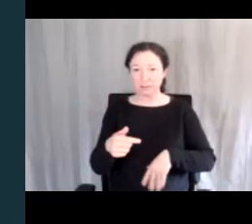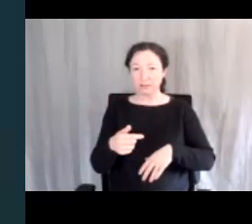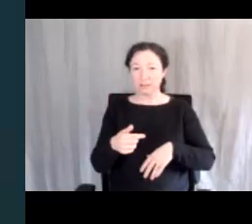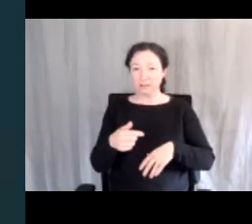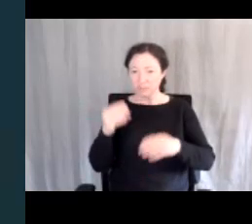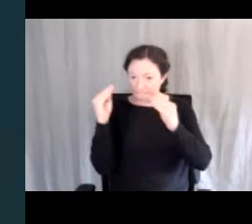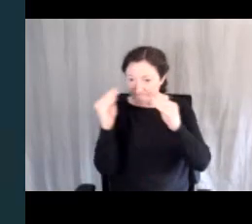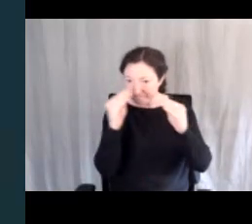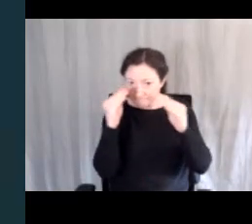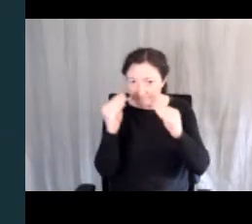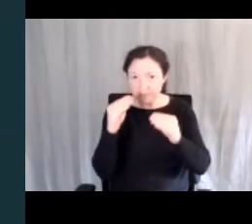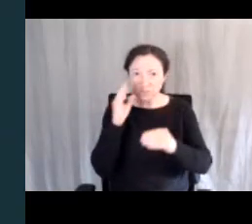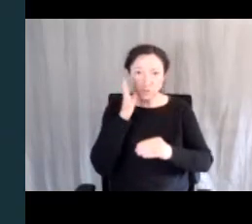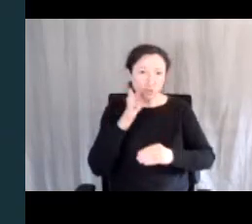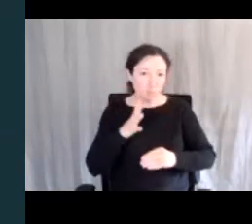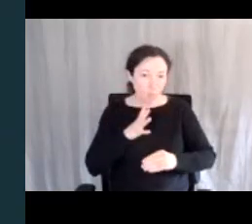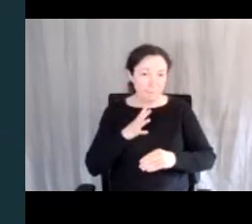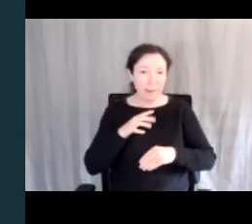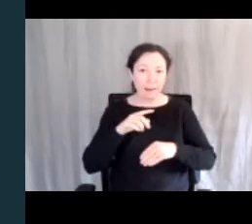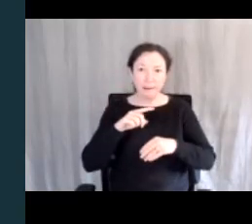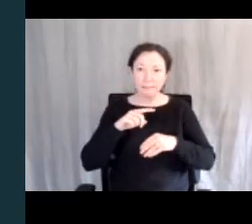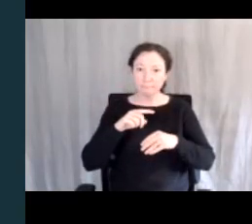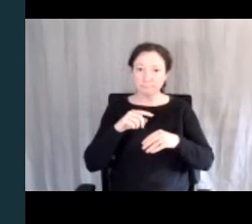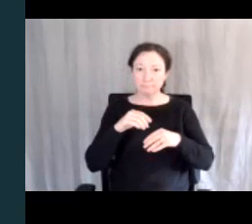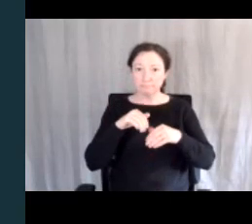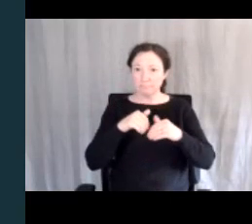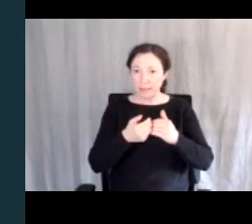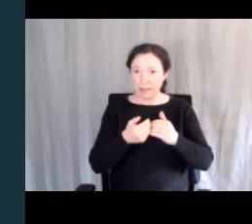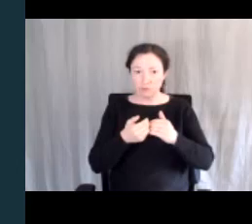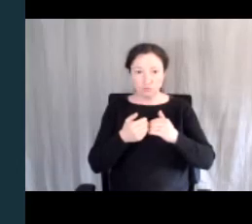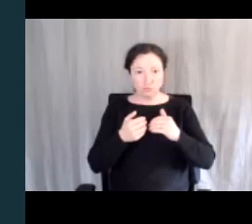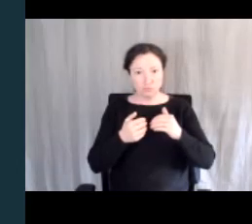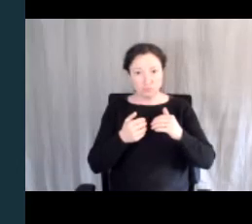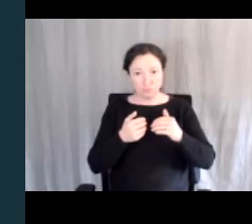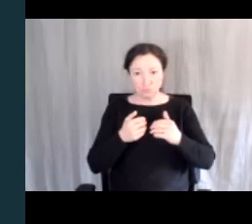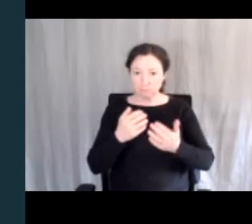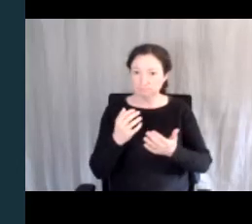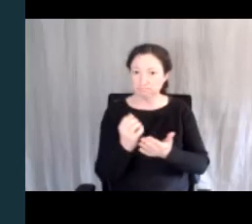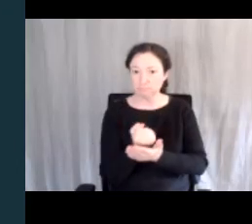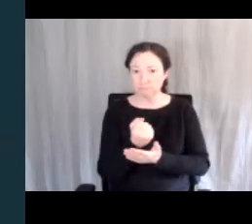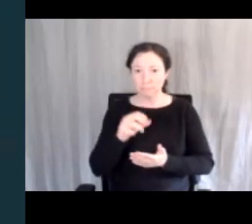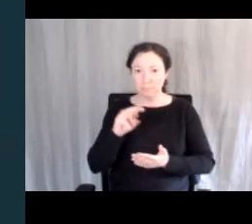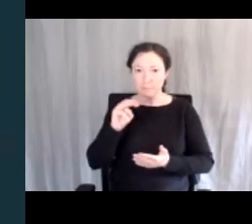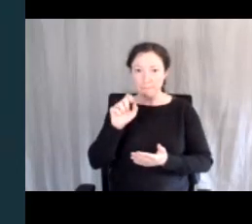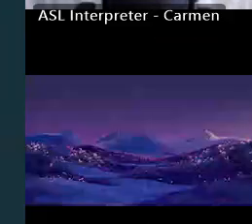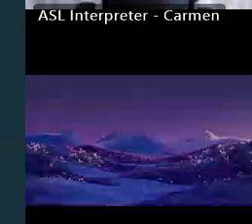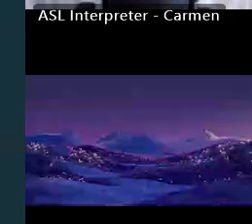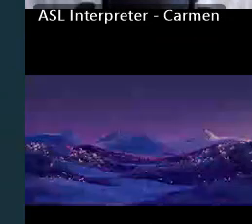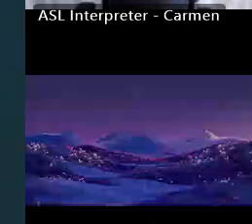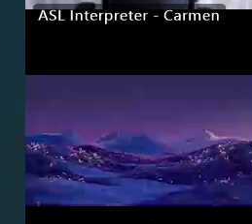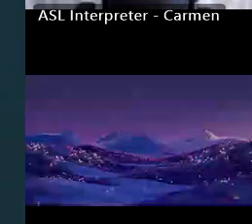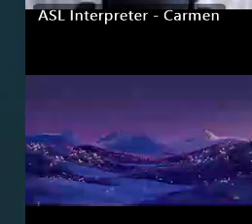through optimizing metabolic health, balancing hormones, gut healing, heart led coaching.